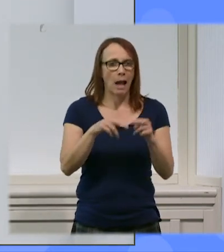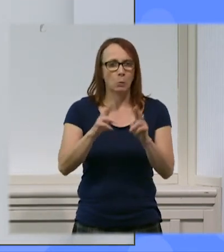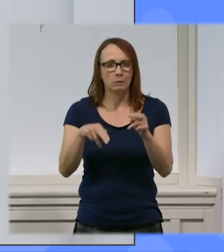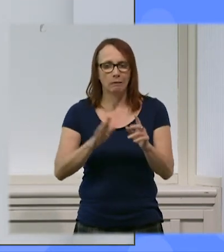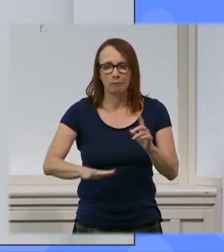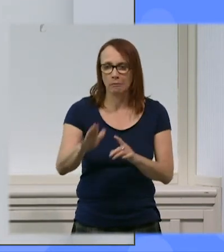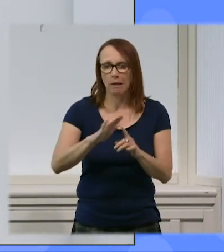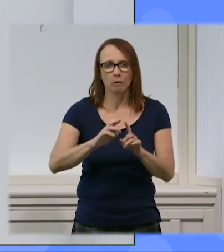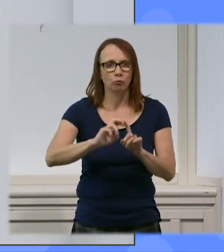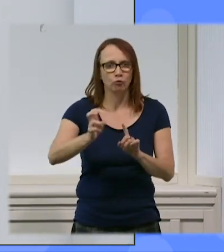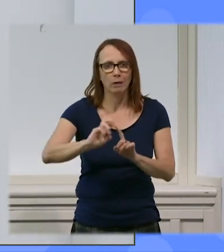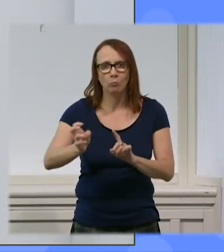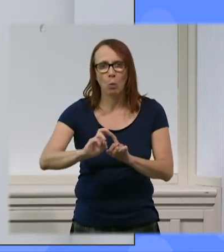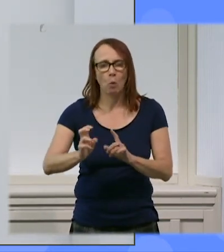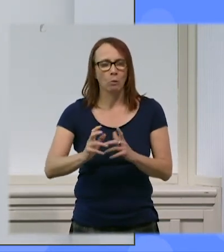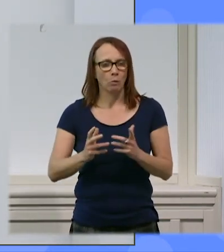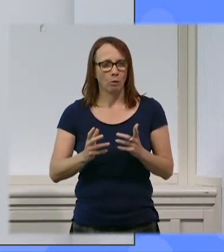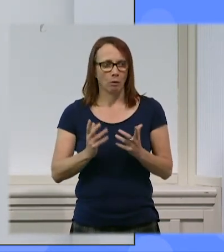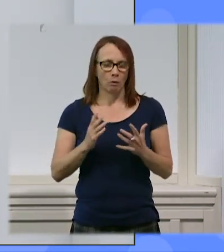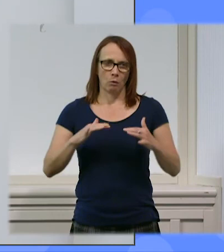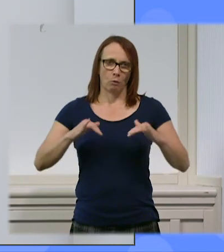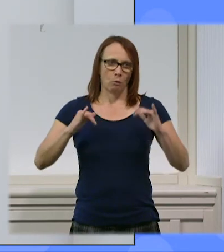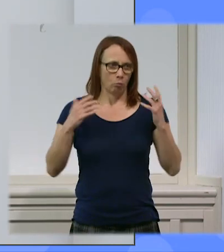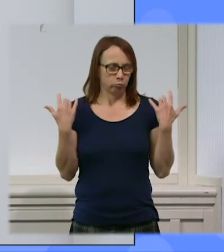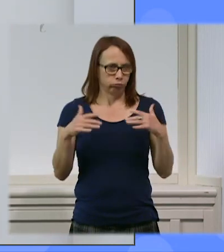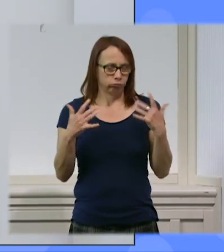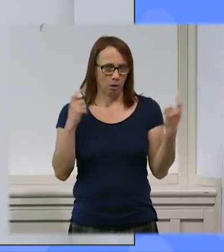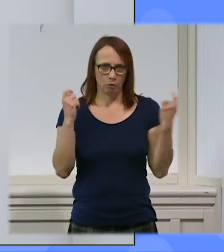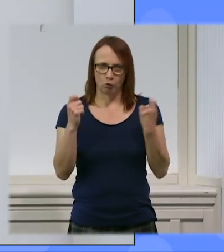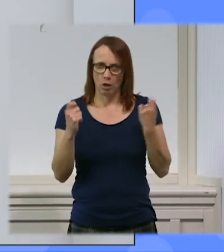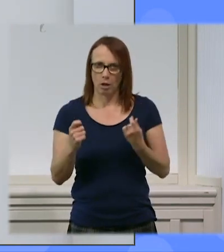use to deliver these climate impacts both here in Scotland but also